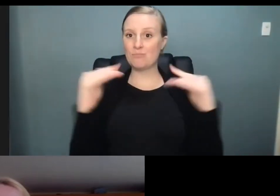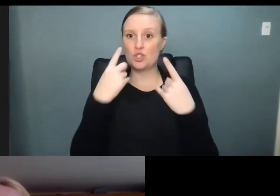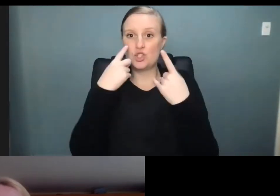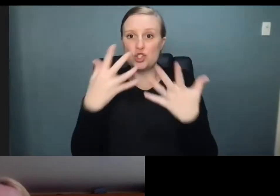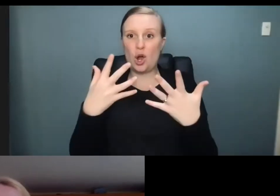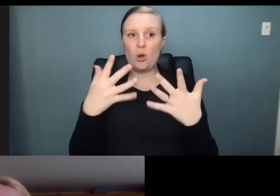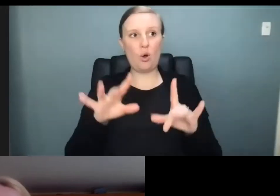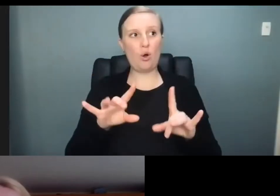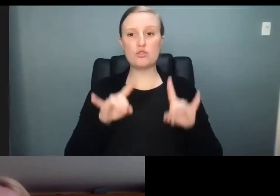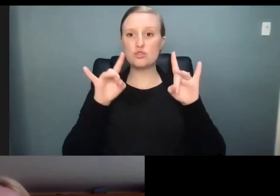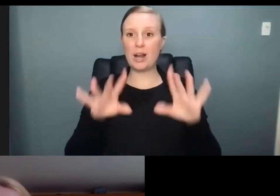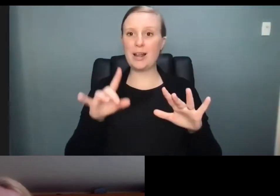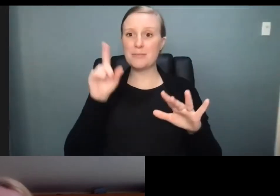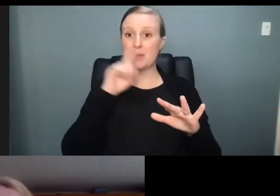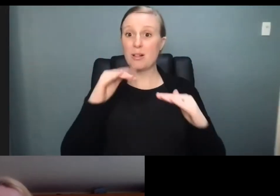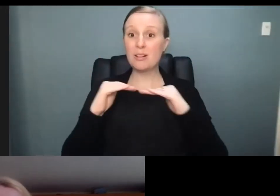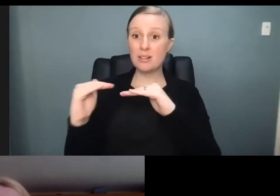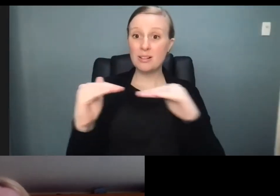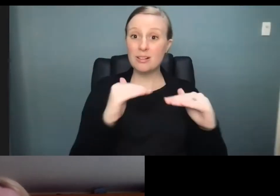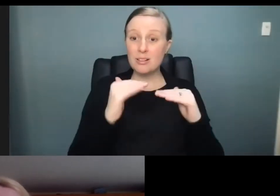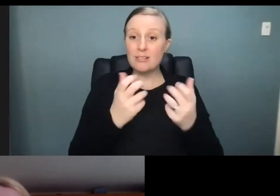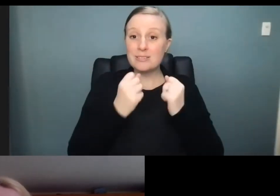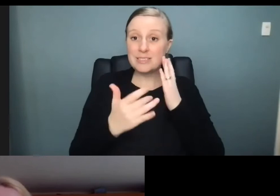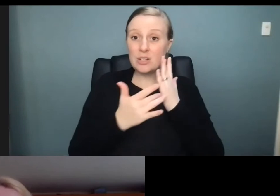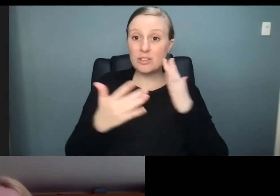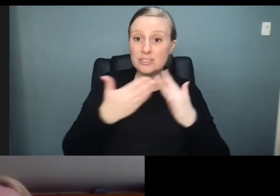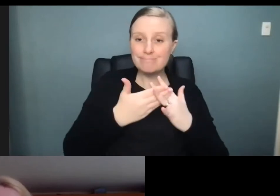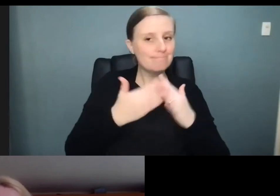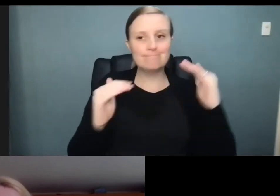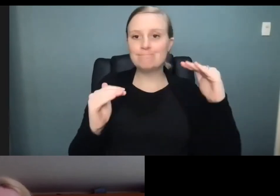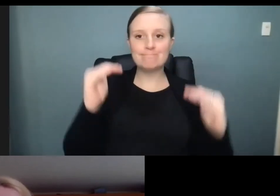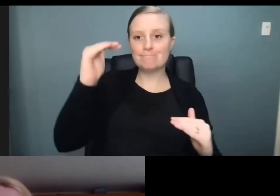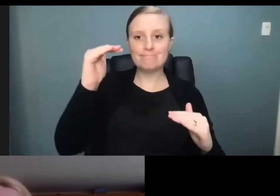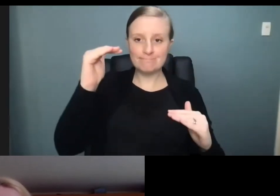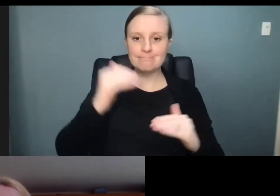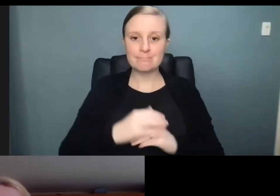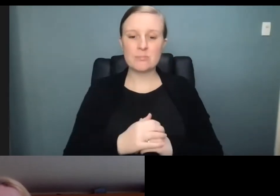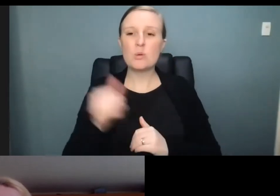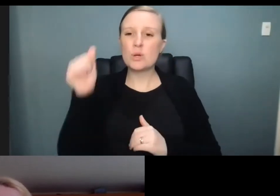We know the importance of data and data driven decision-making and policy, which is why we